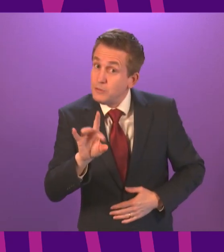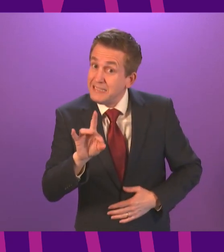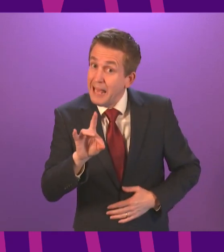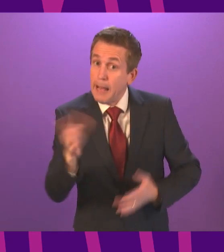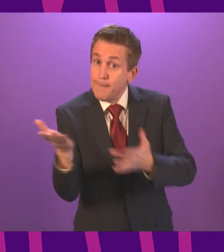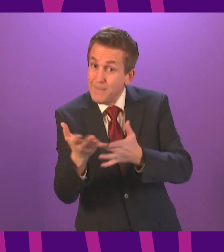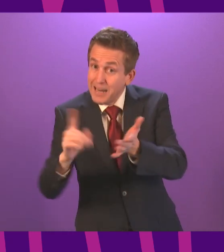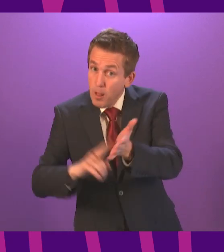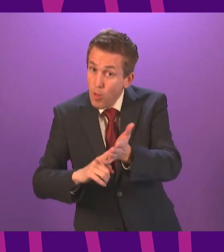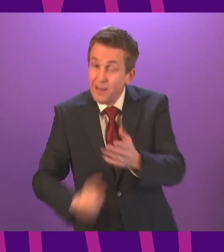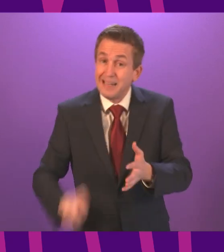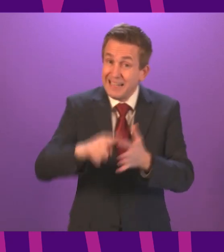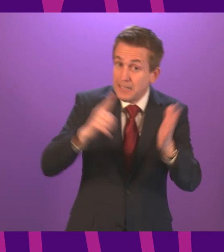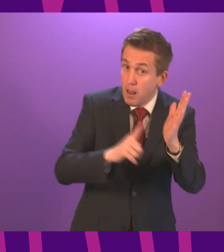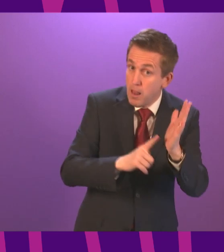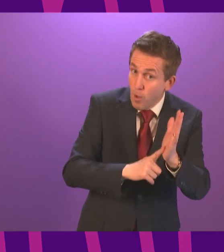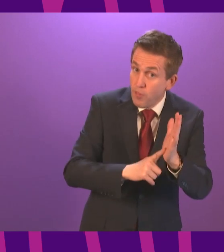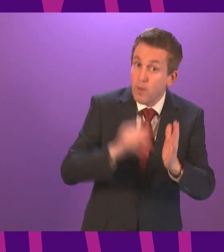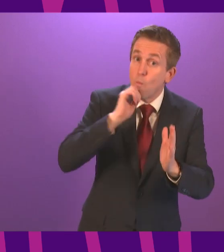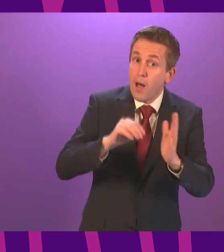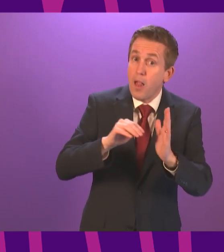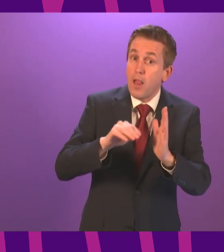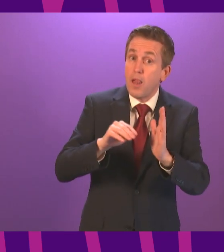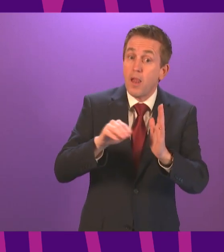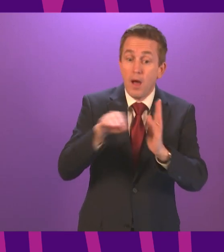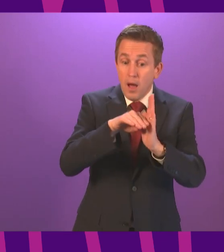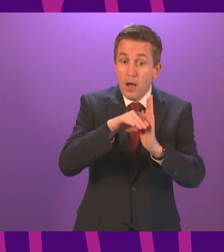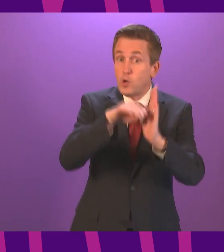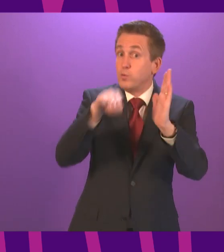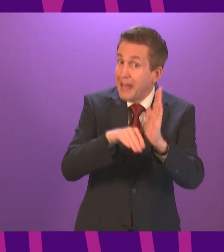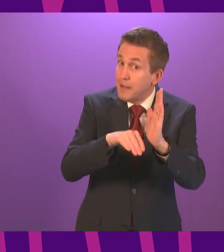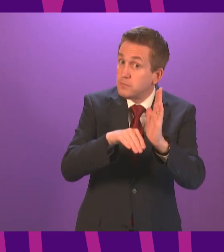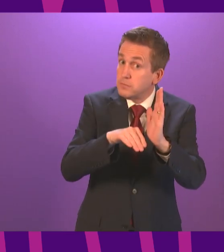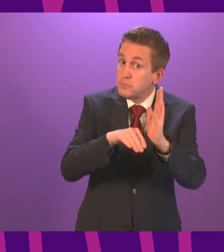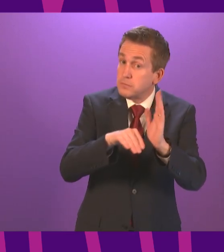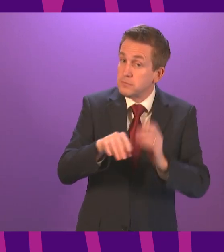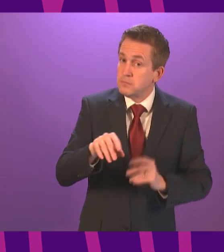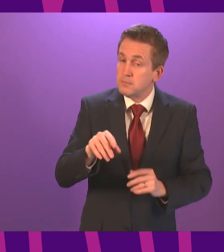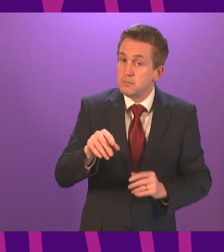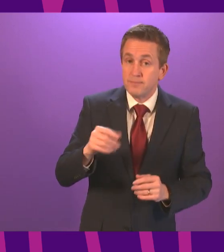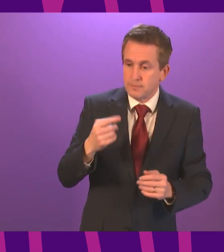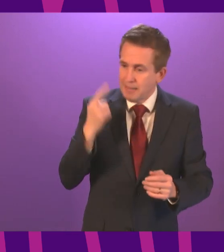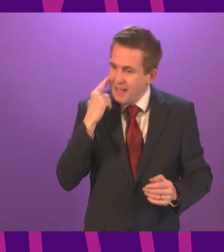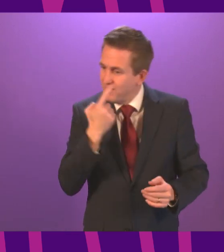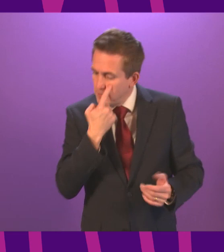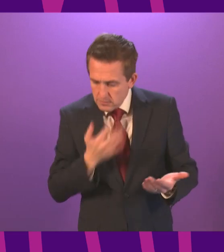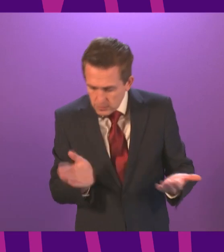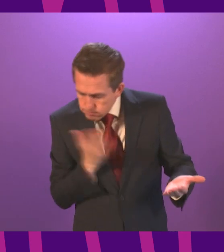go down a level because their data has been declining in a more sustainable way.